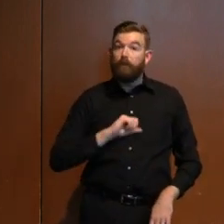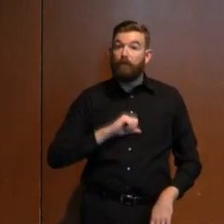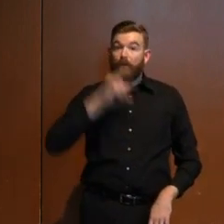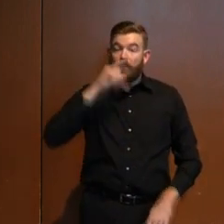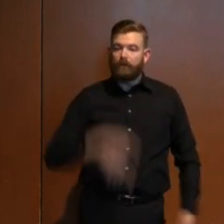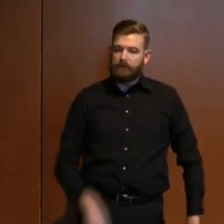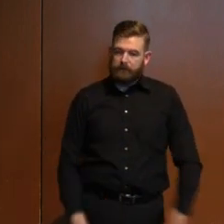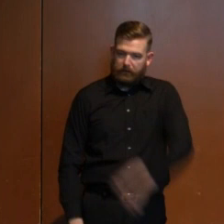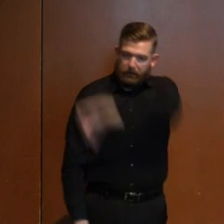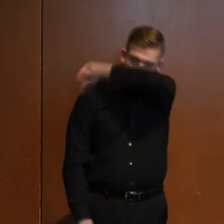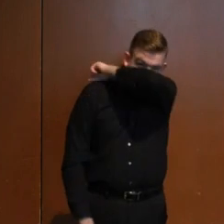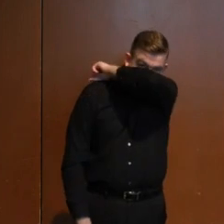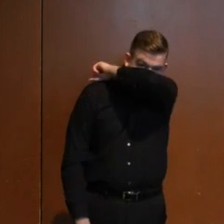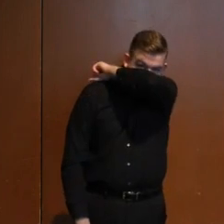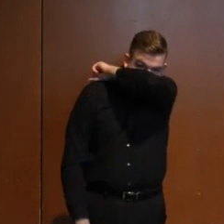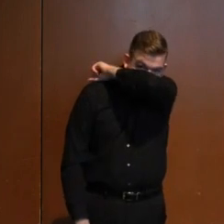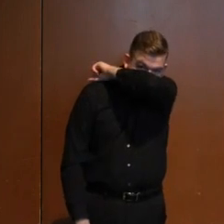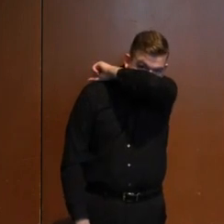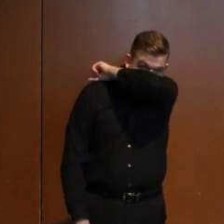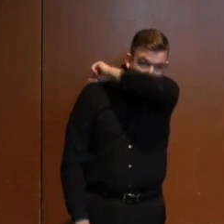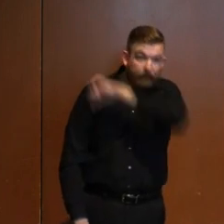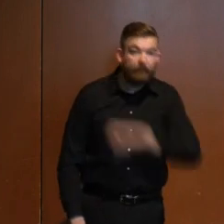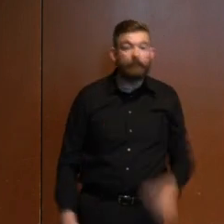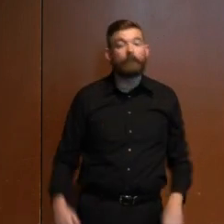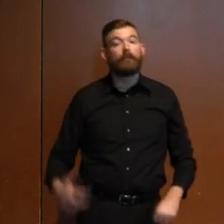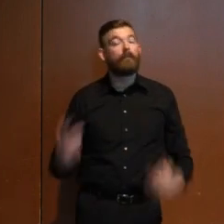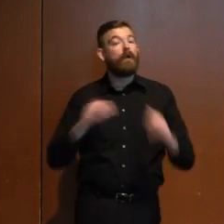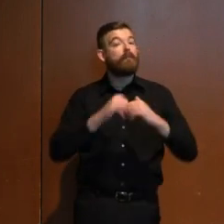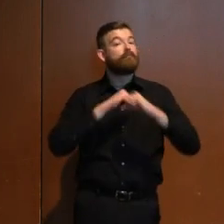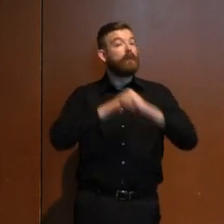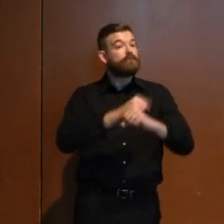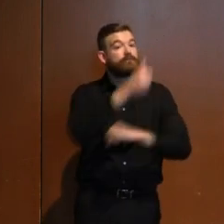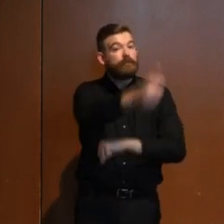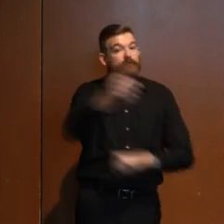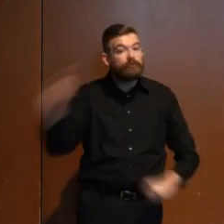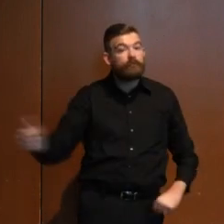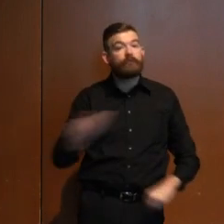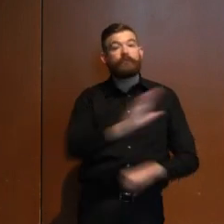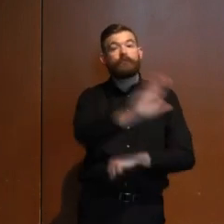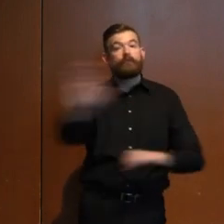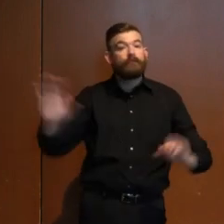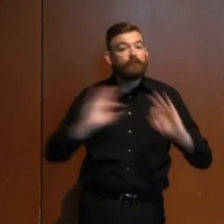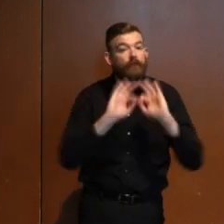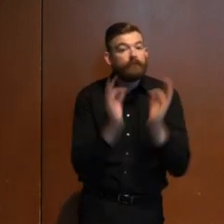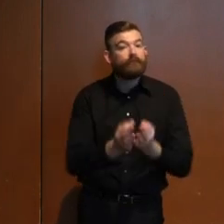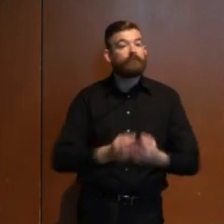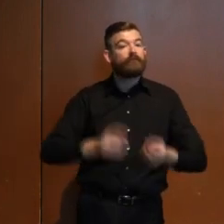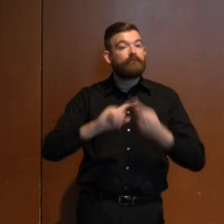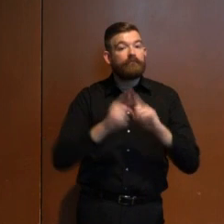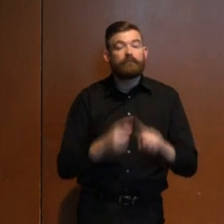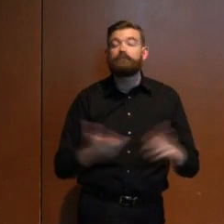CONTINUE TO PRACTICE GOOD HAND HYGIENE, GOOD RESPIRATORY HYGIENE. THE SUREST WAY TO PROTECT YOURSELF AND YOUR FAMILY AND